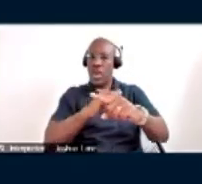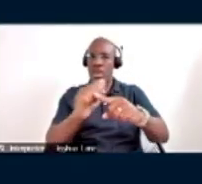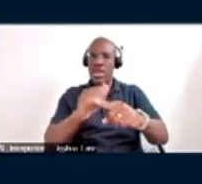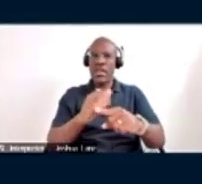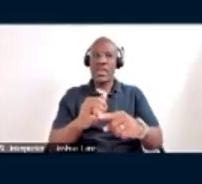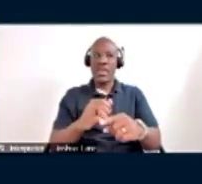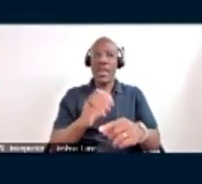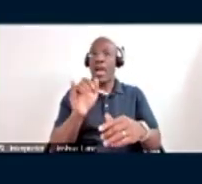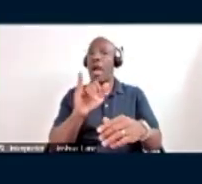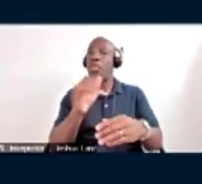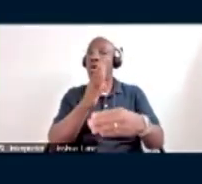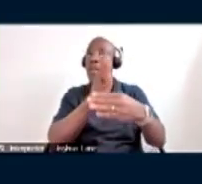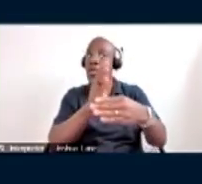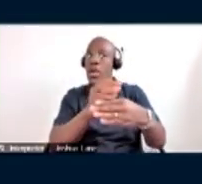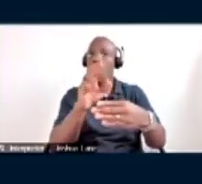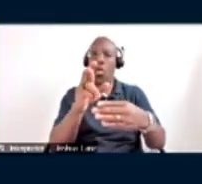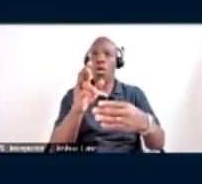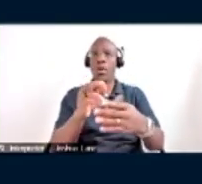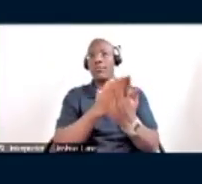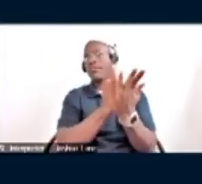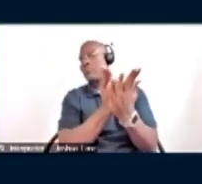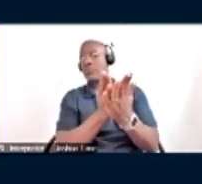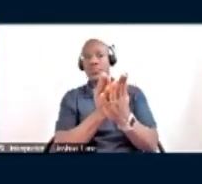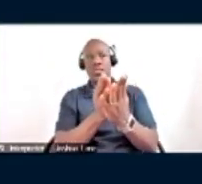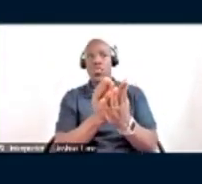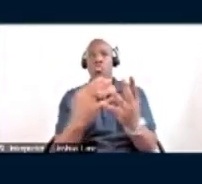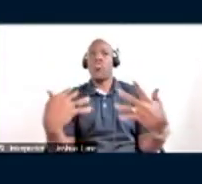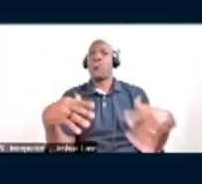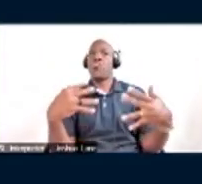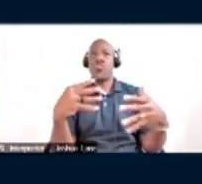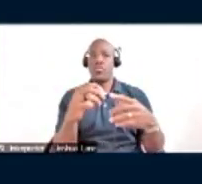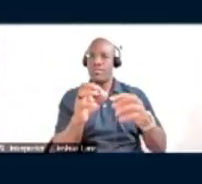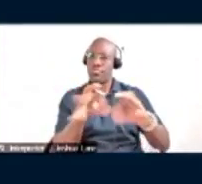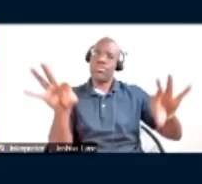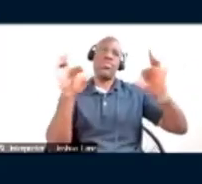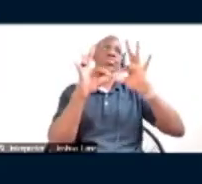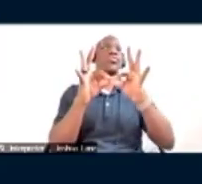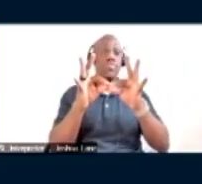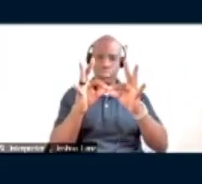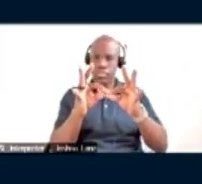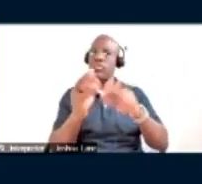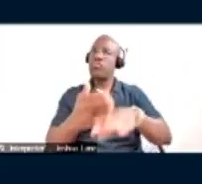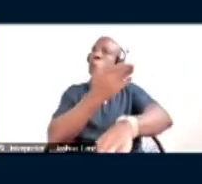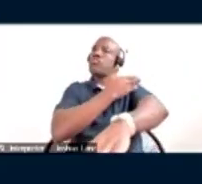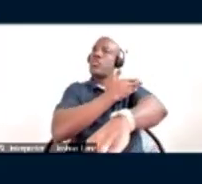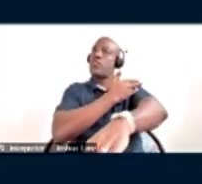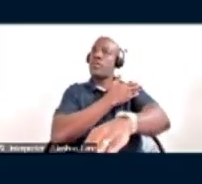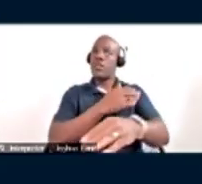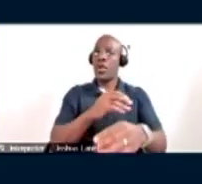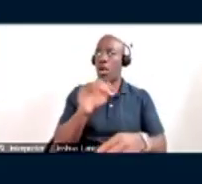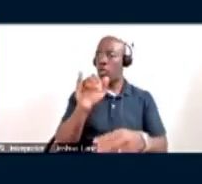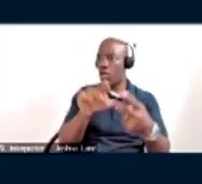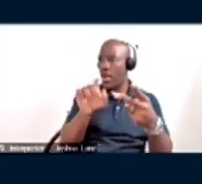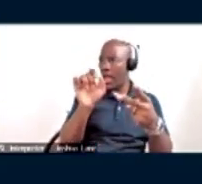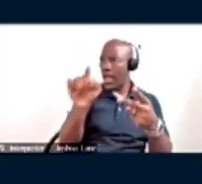And similarly, if you ask them, did it make you know, how much more comfortable are you in intervening when you see bias?